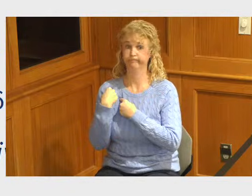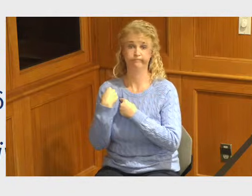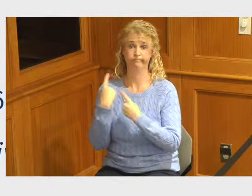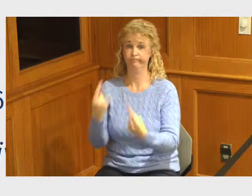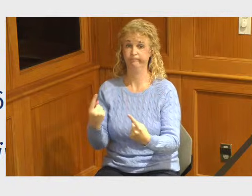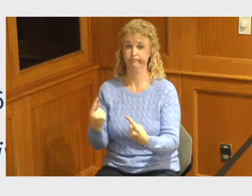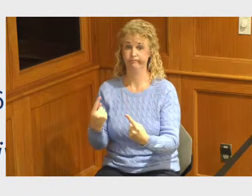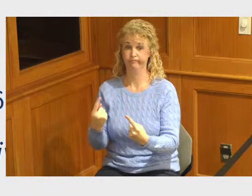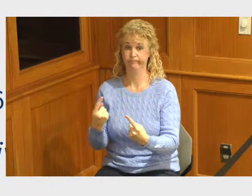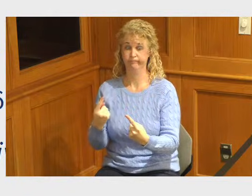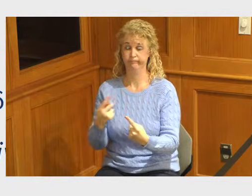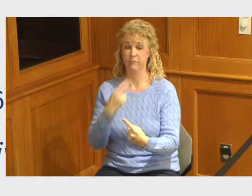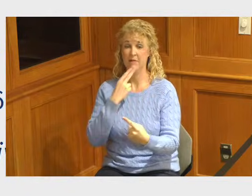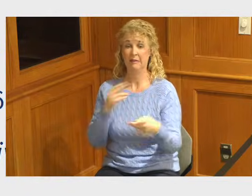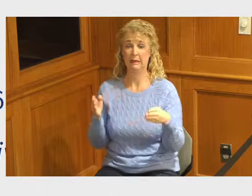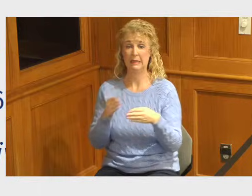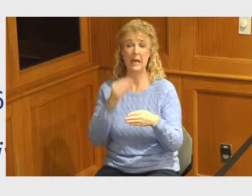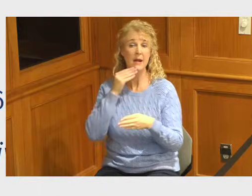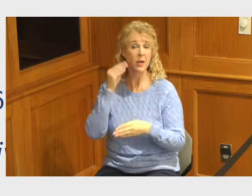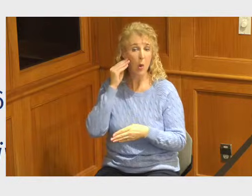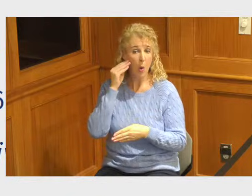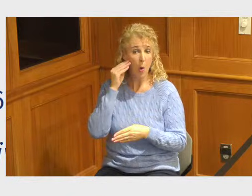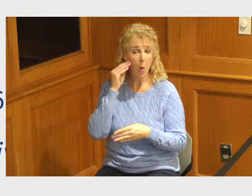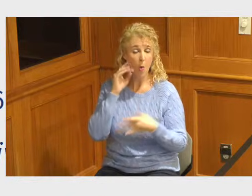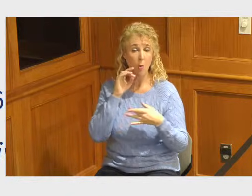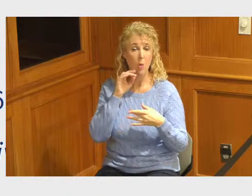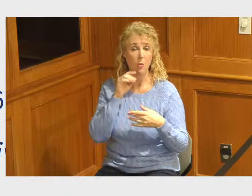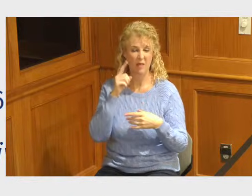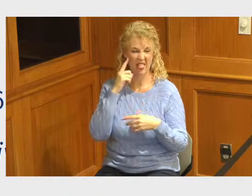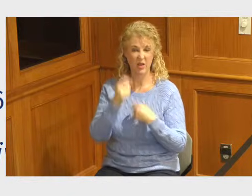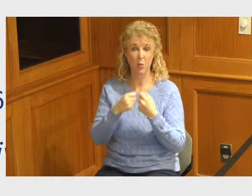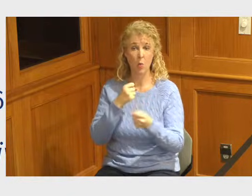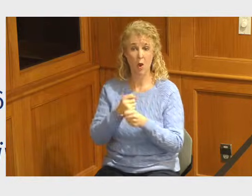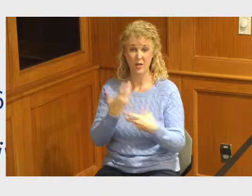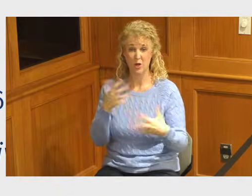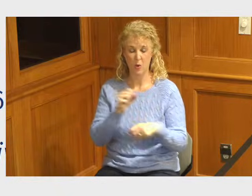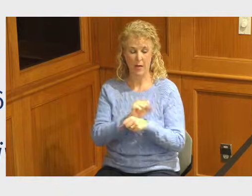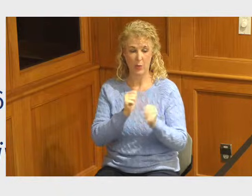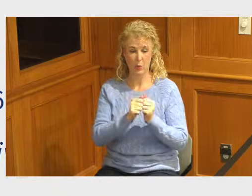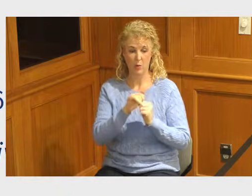instance of the tiny home project with tiny homes for humanity for about a year to try to get them